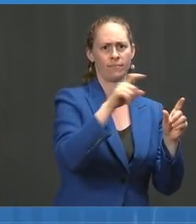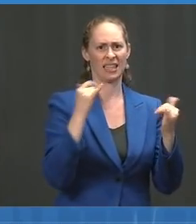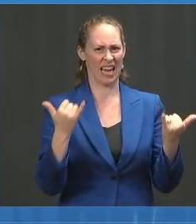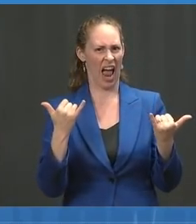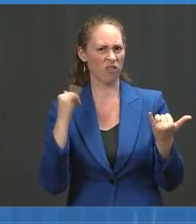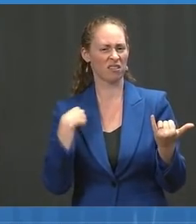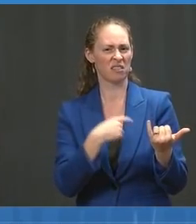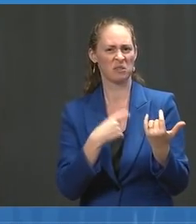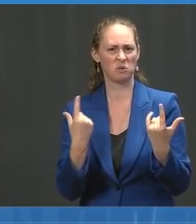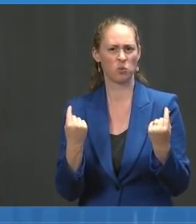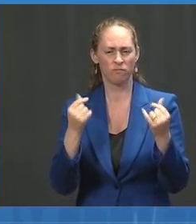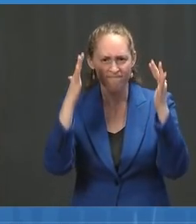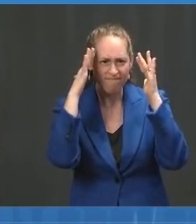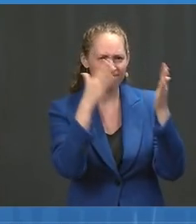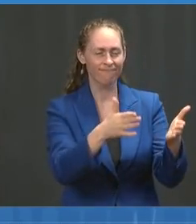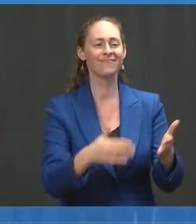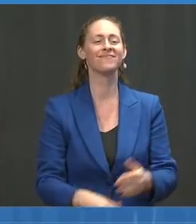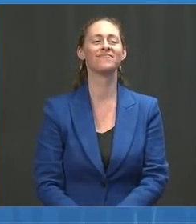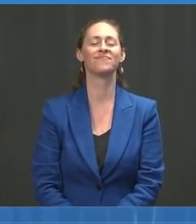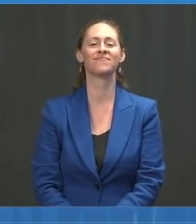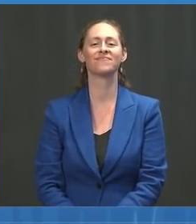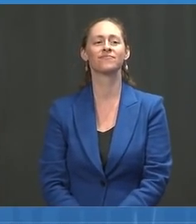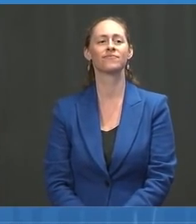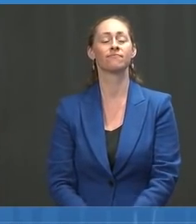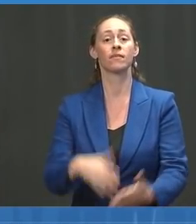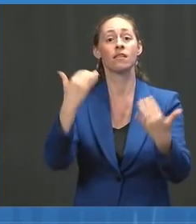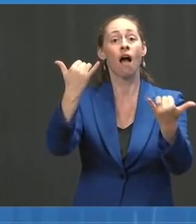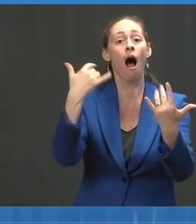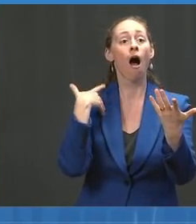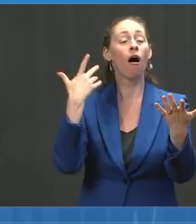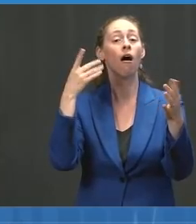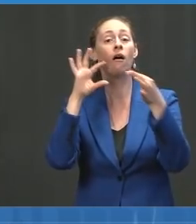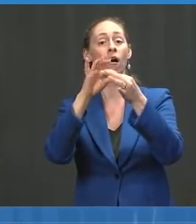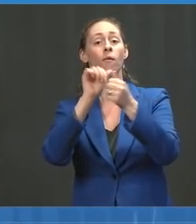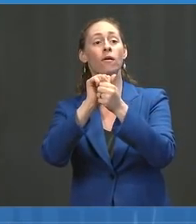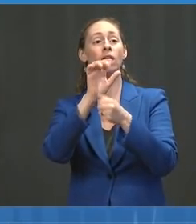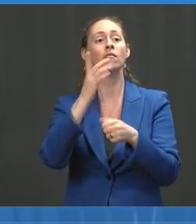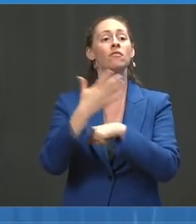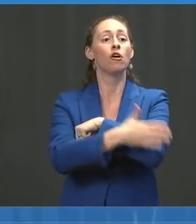Nationwide, we've gotten a total of 6 million shots in arms in the last seven days.